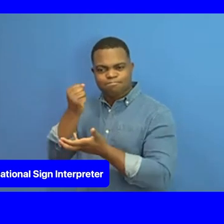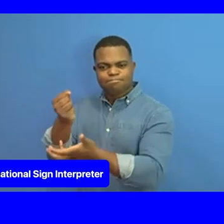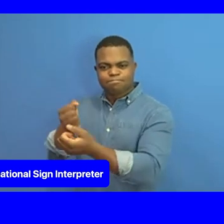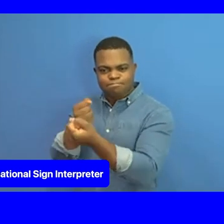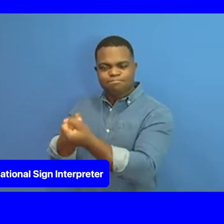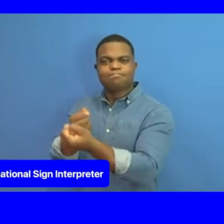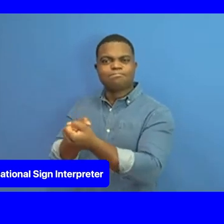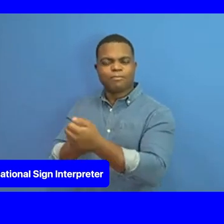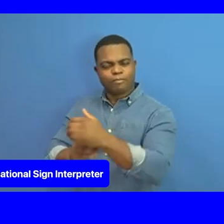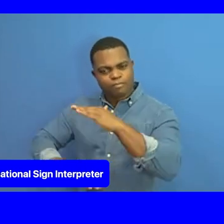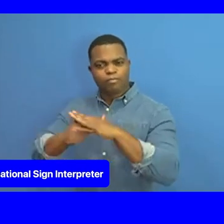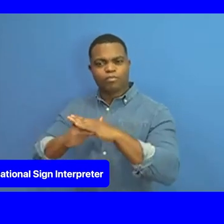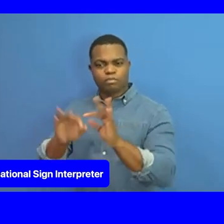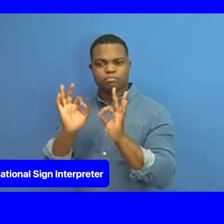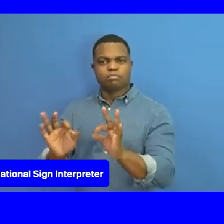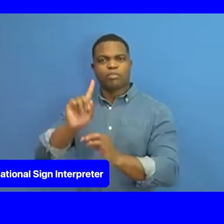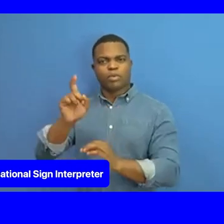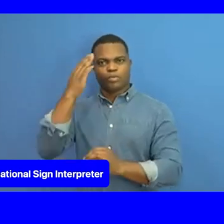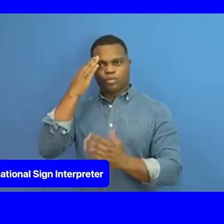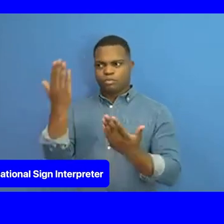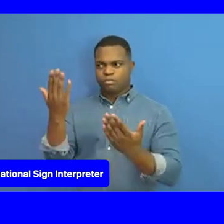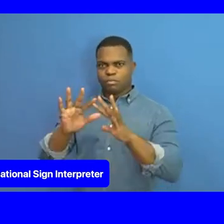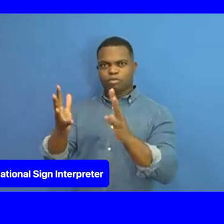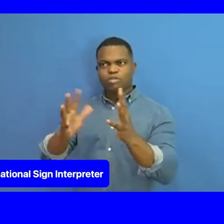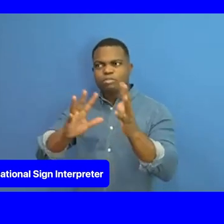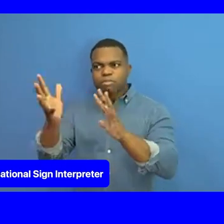regarding skills, rights and revenue distribution.